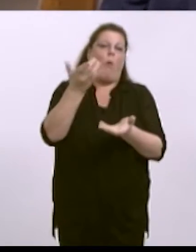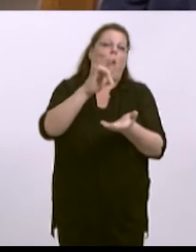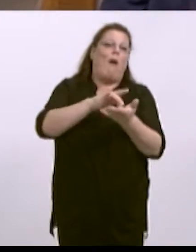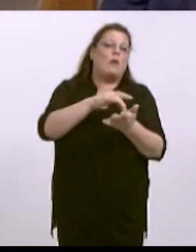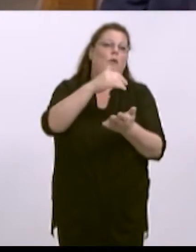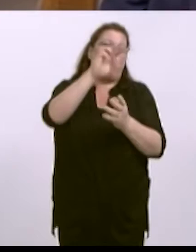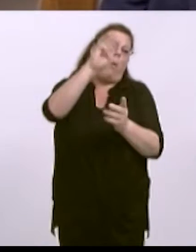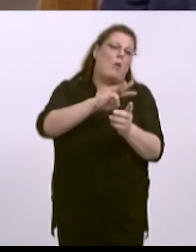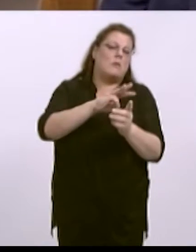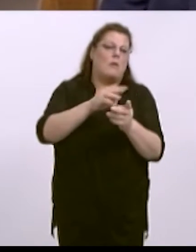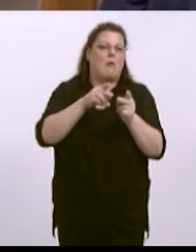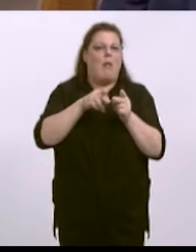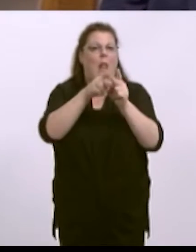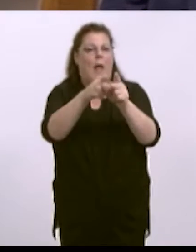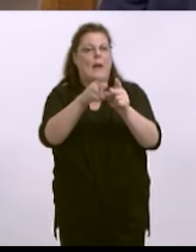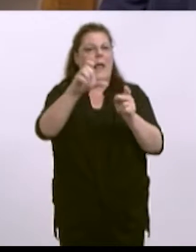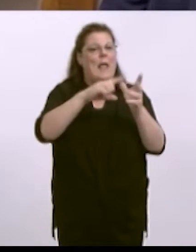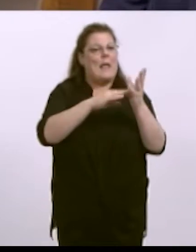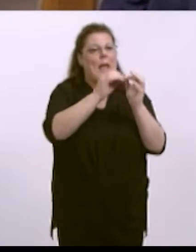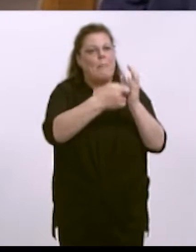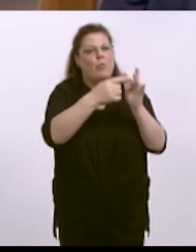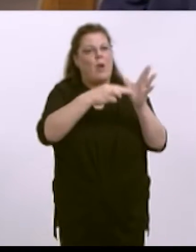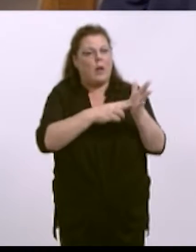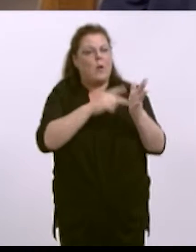Heart of Wales lineóand the Cambrian coast line will all be run outside of the Welsh